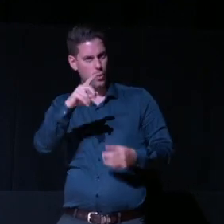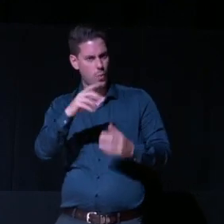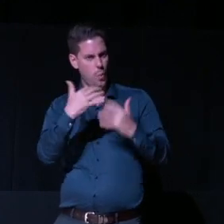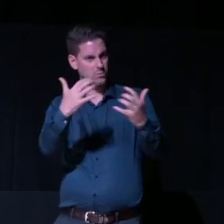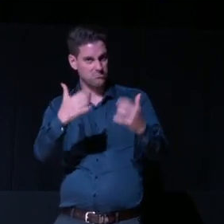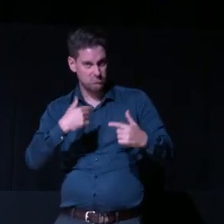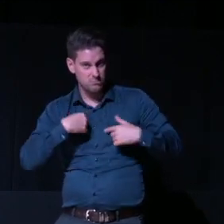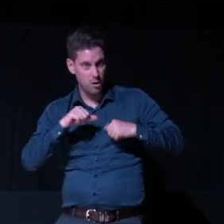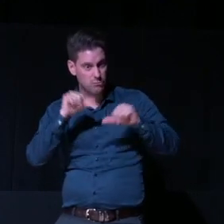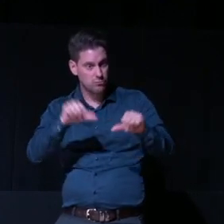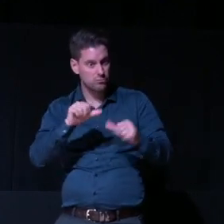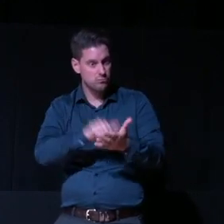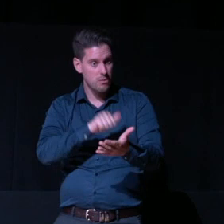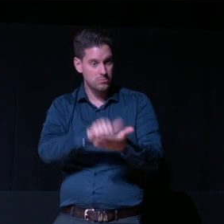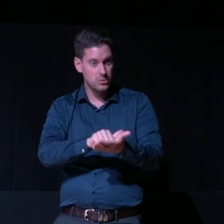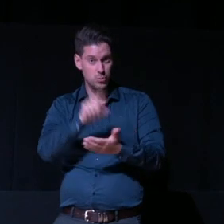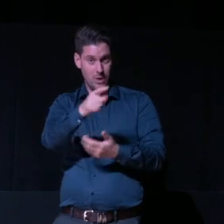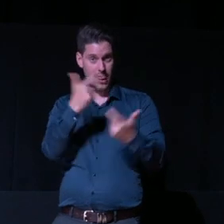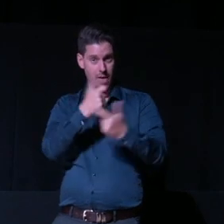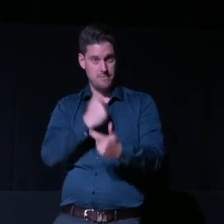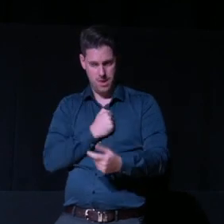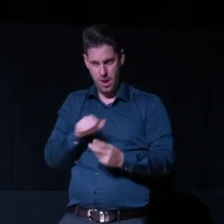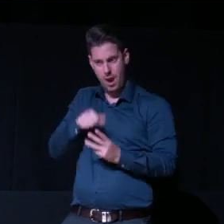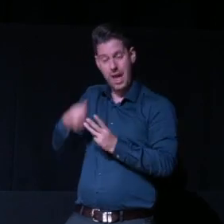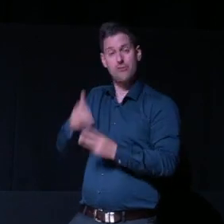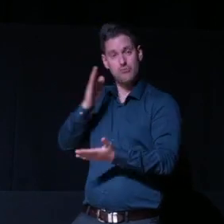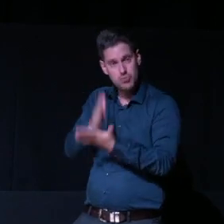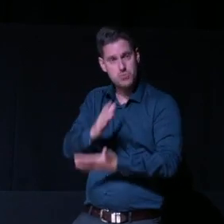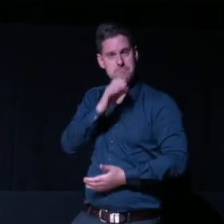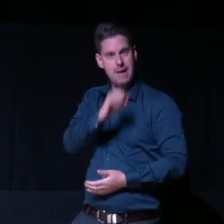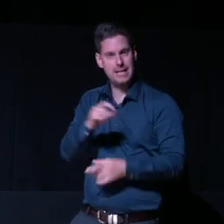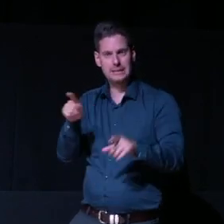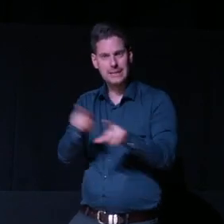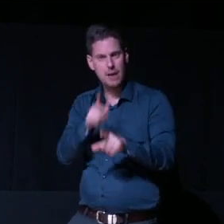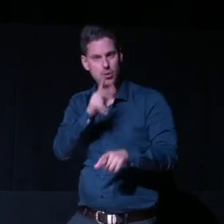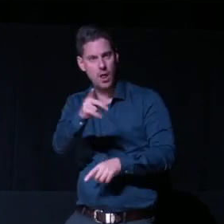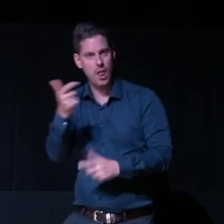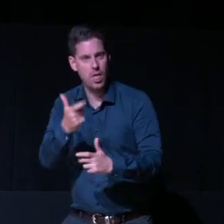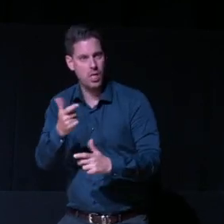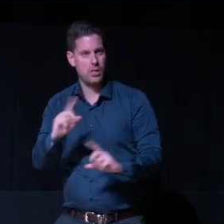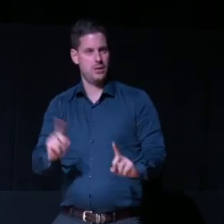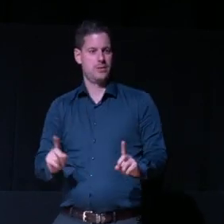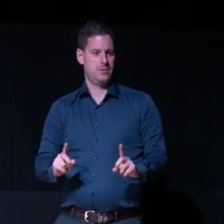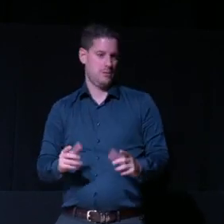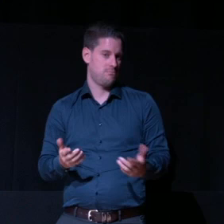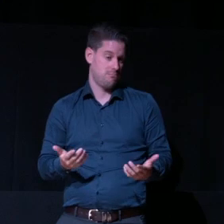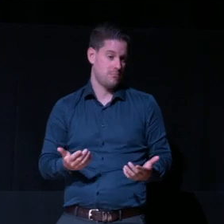what their role was in receiving that because comedy, I think, it's interesting. Comedy is really only